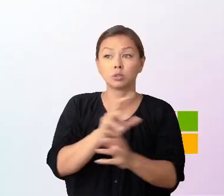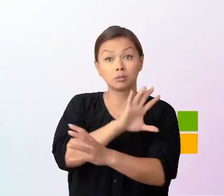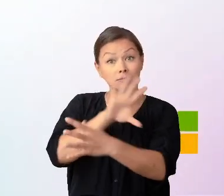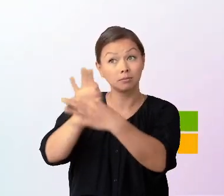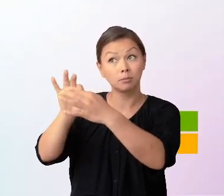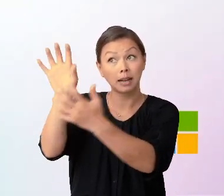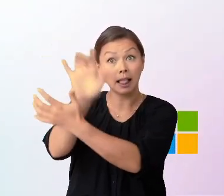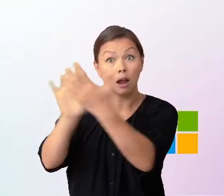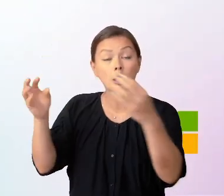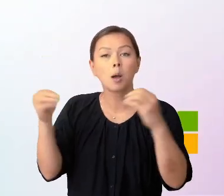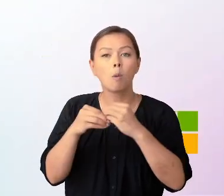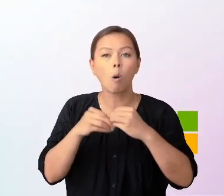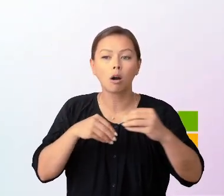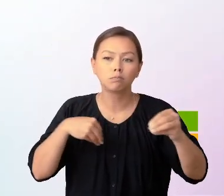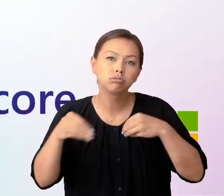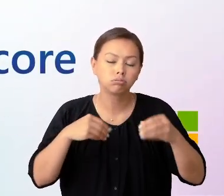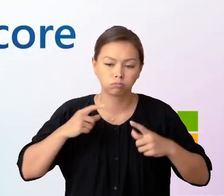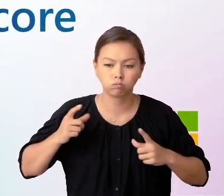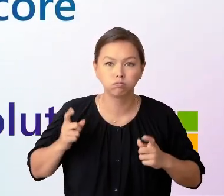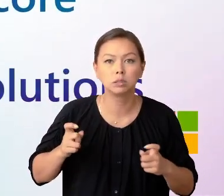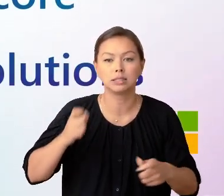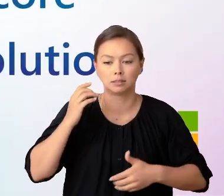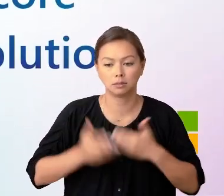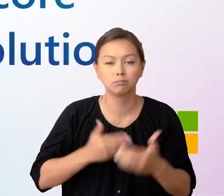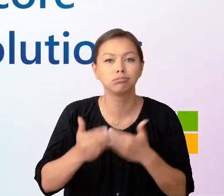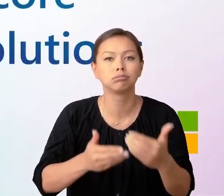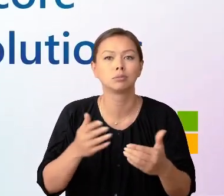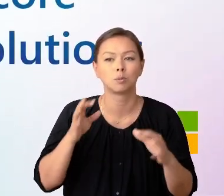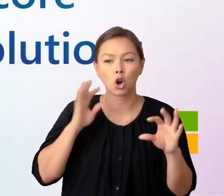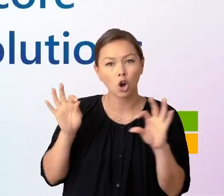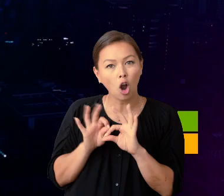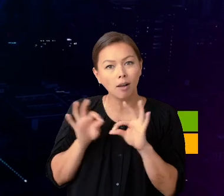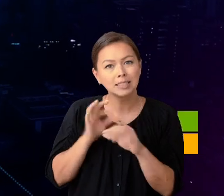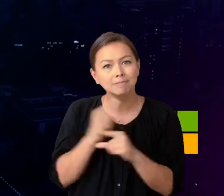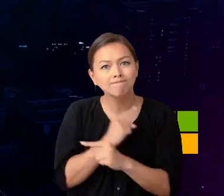toward a more agile, cost-effective, and efficient business. Now is